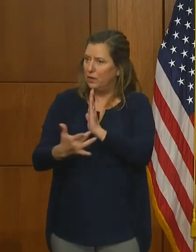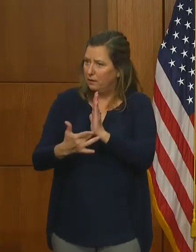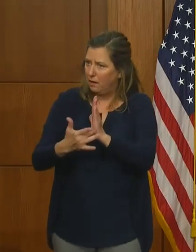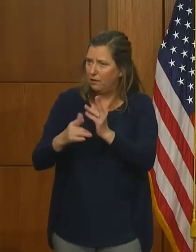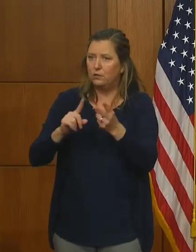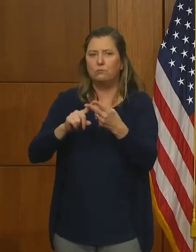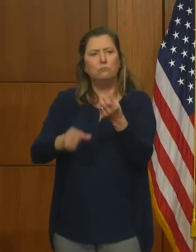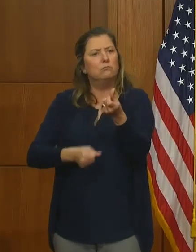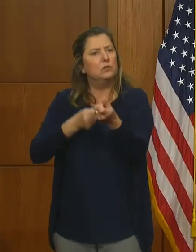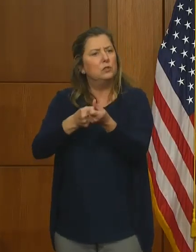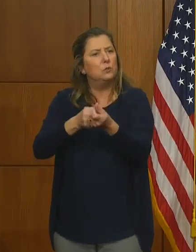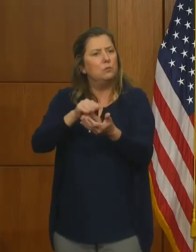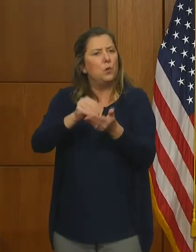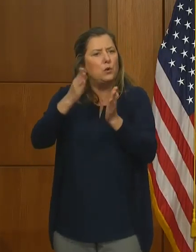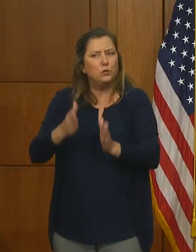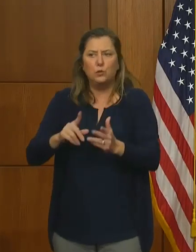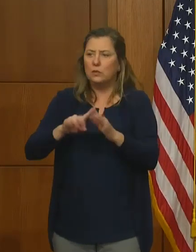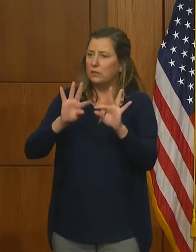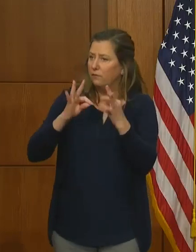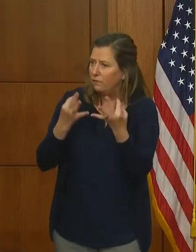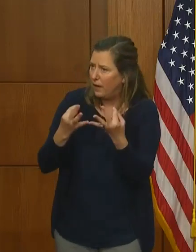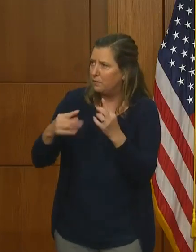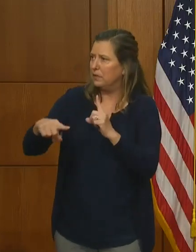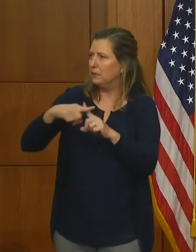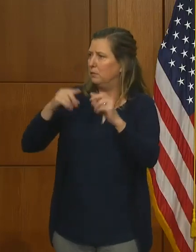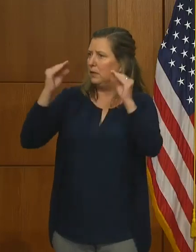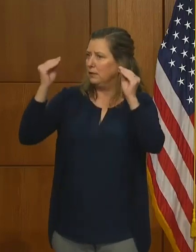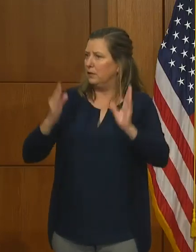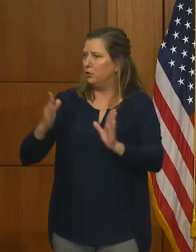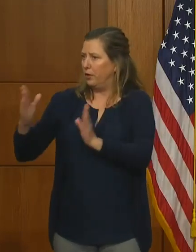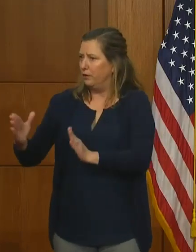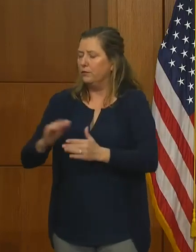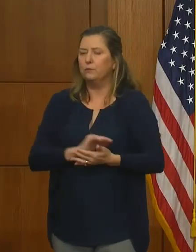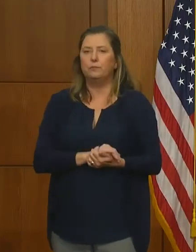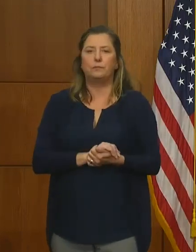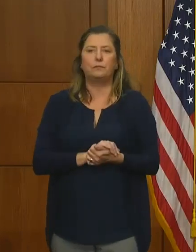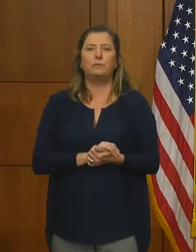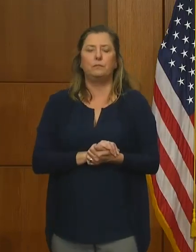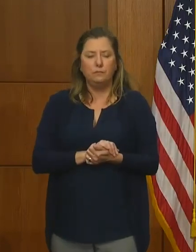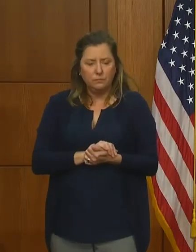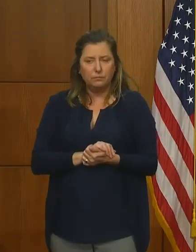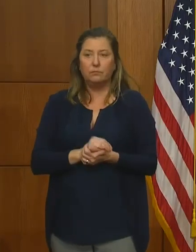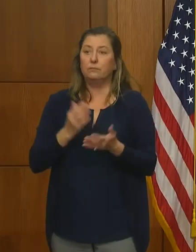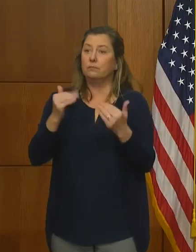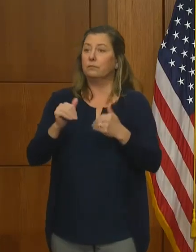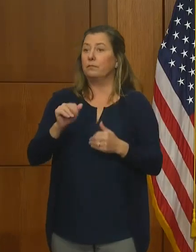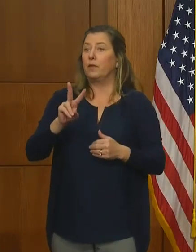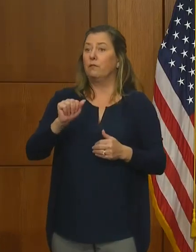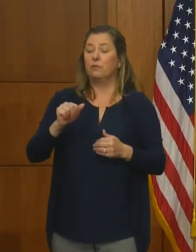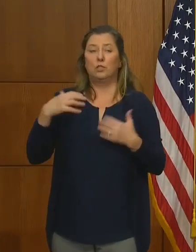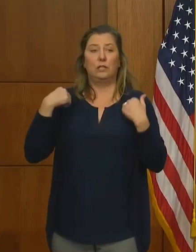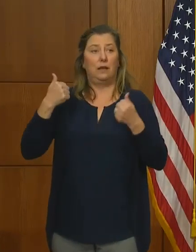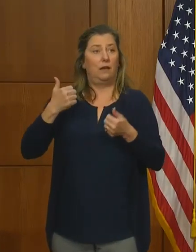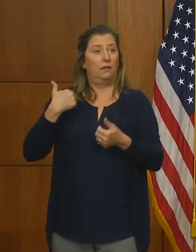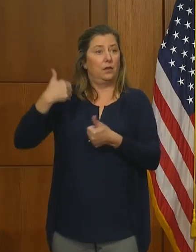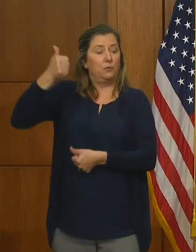EFFORTS TO INCREASE ACCESS TO TECHNOLOGY AND SUPPORT STUDENTS